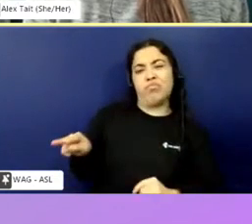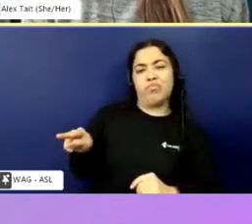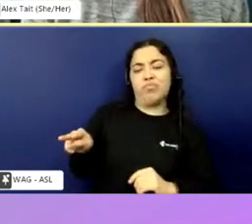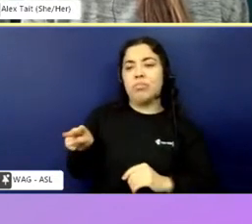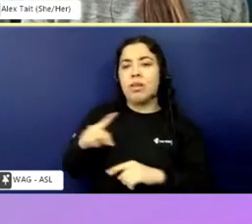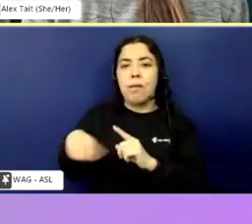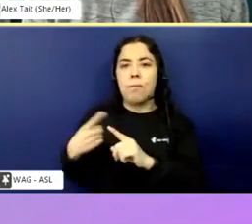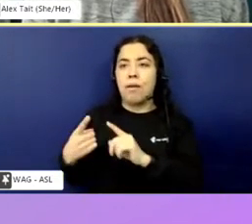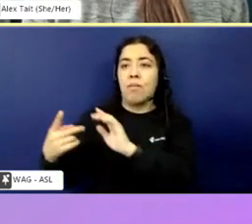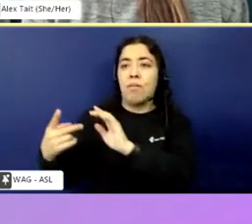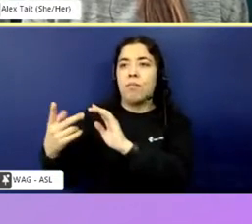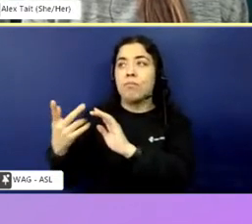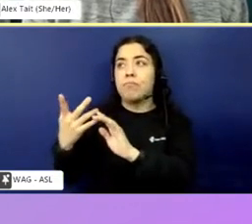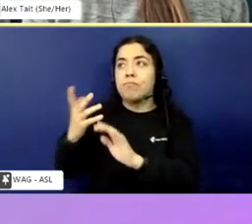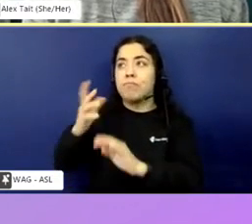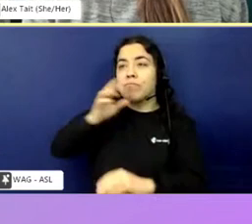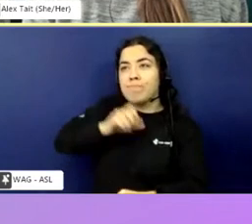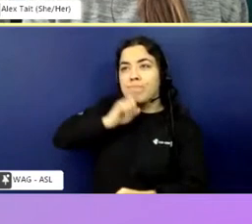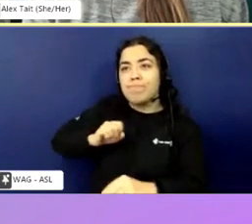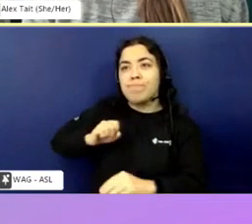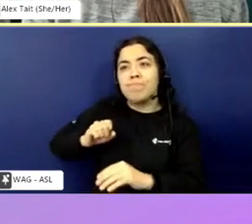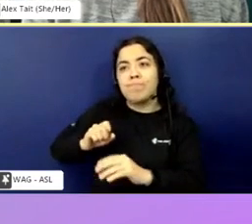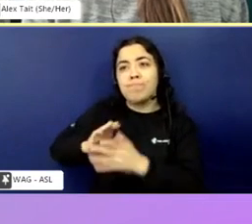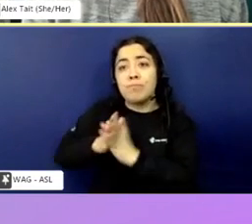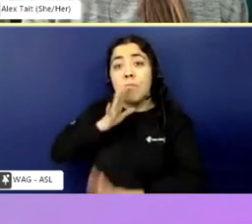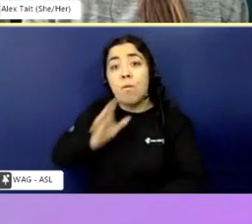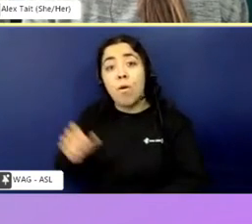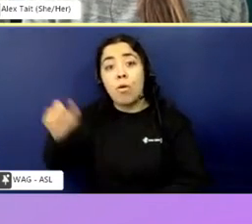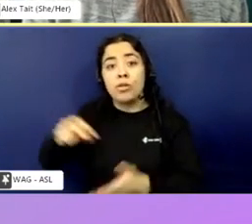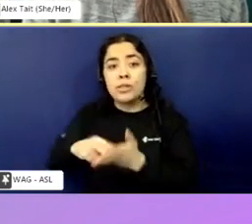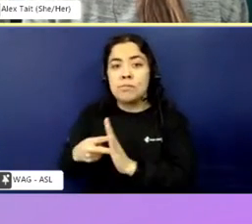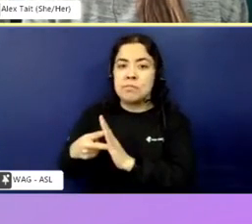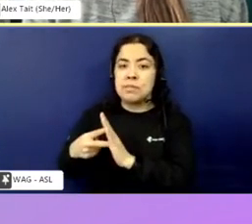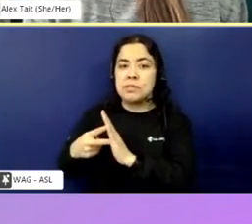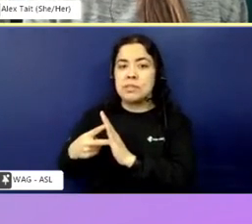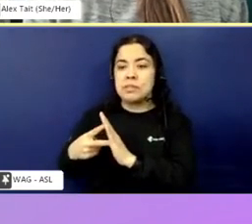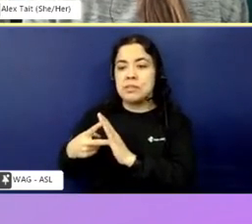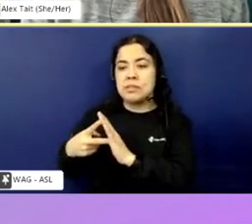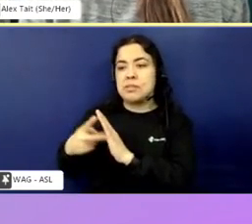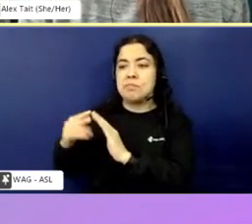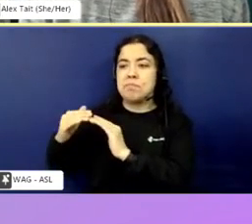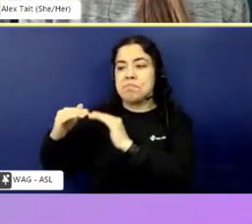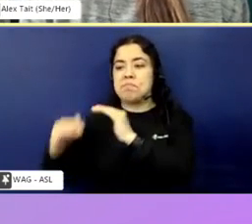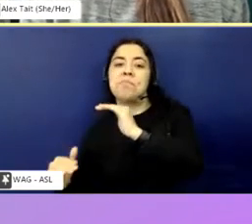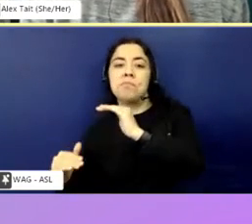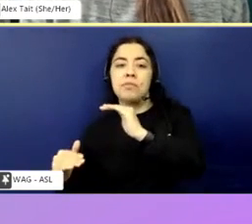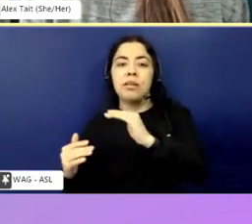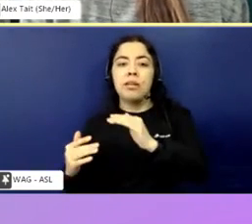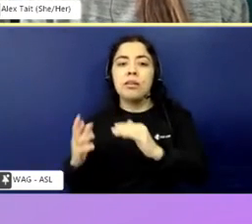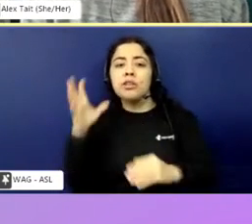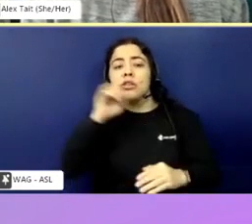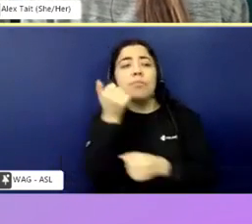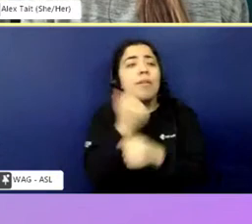constructed way of thinking about older persons based on negative attitudes and stereotypes about aging and a tendency to structure